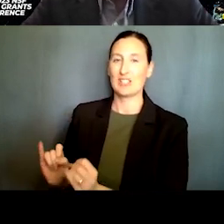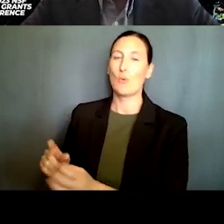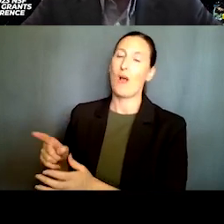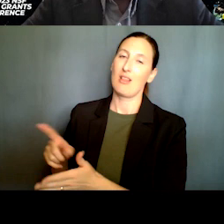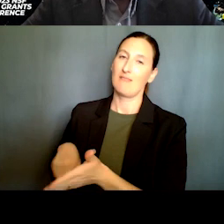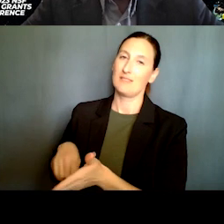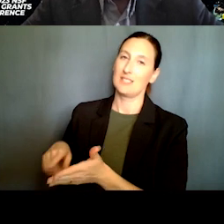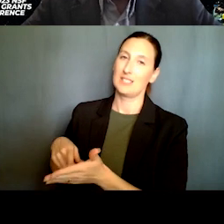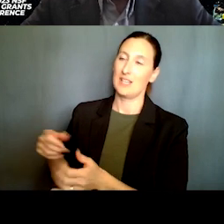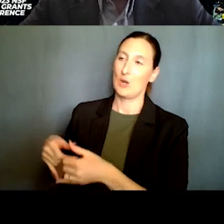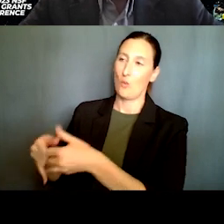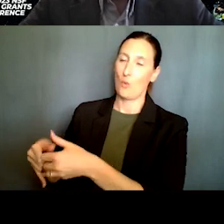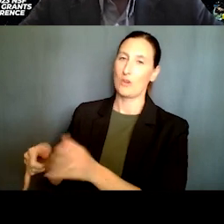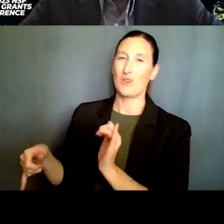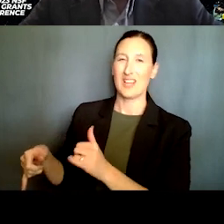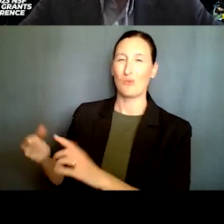I won't really say much about those.